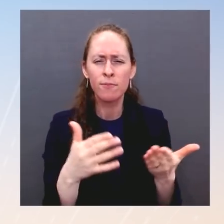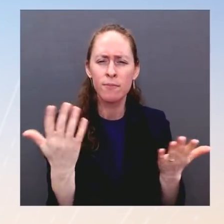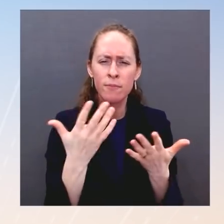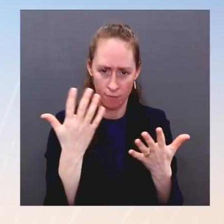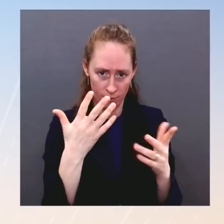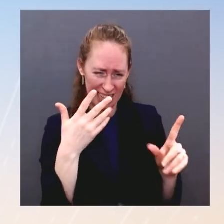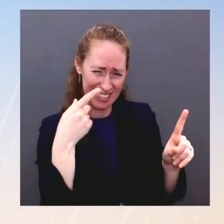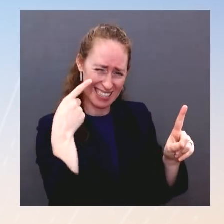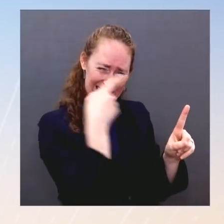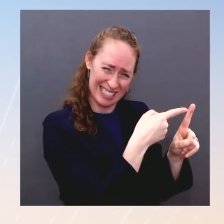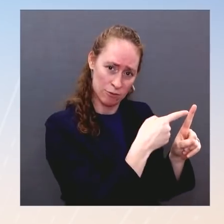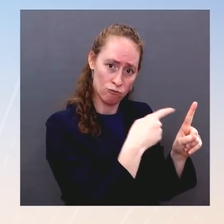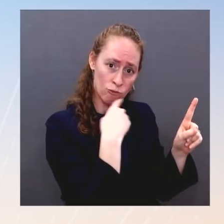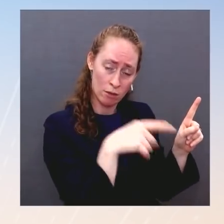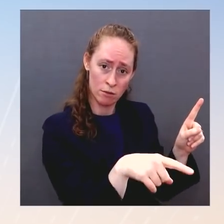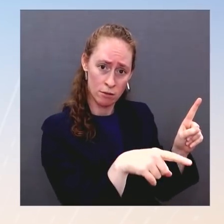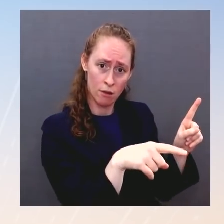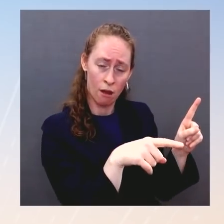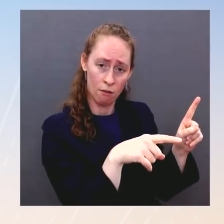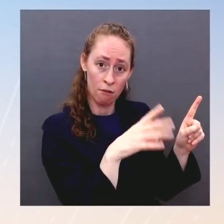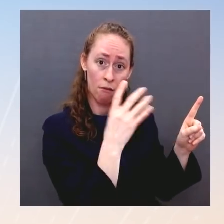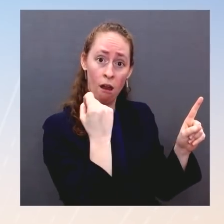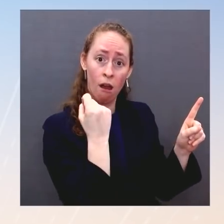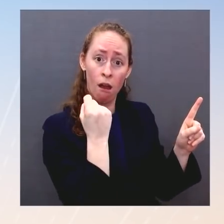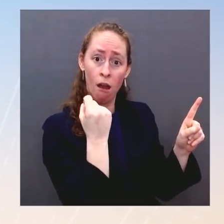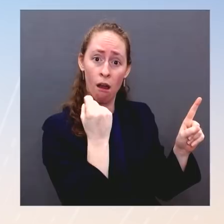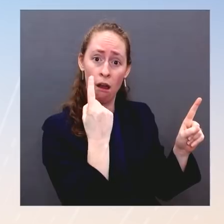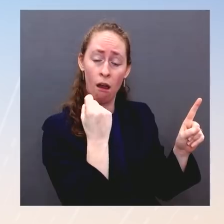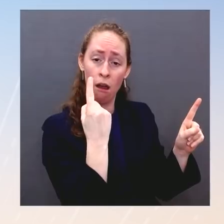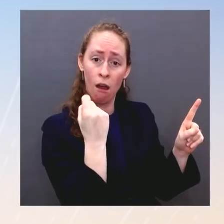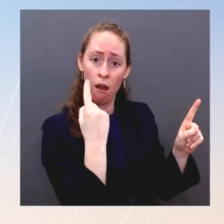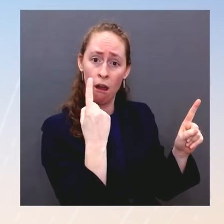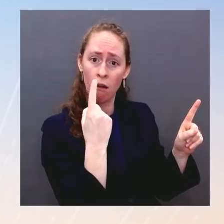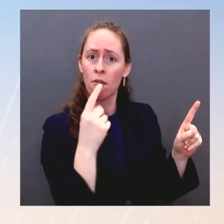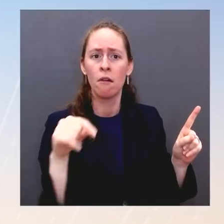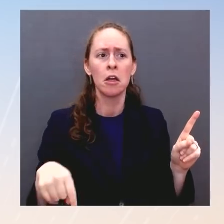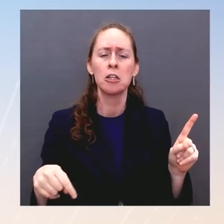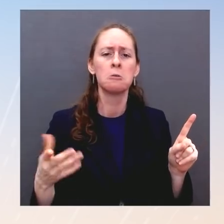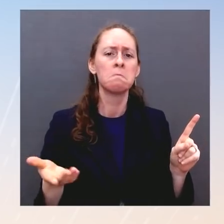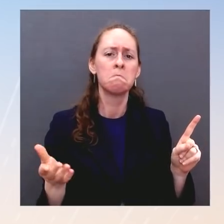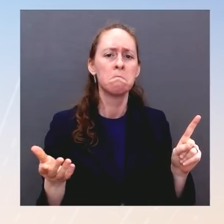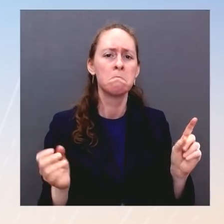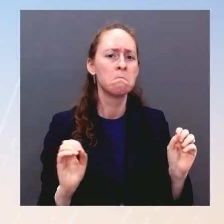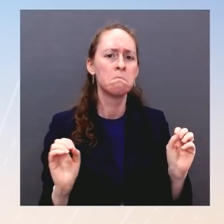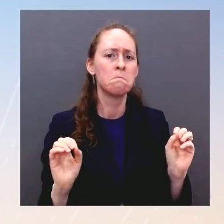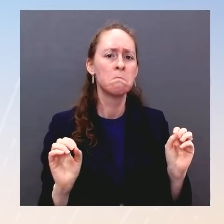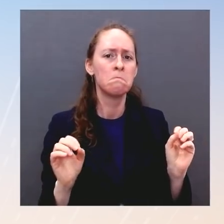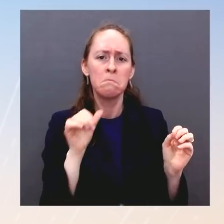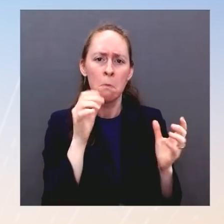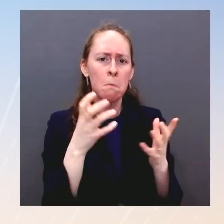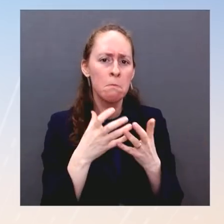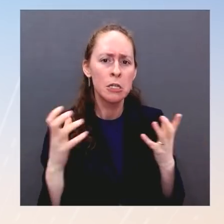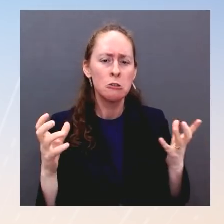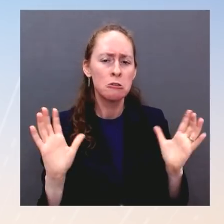on the global economic system. And we, of course, weigh that, as we have a responsibility to do. And we want to, first and foremost --